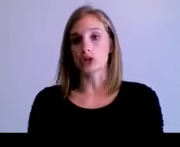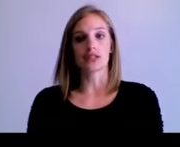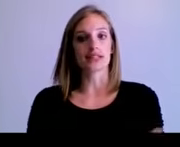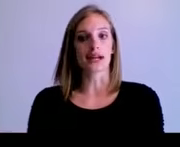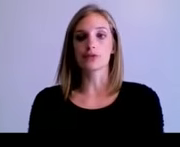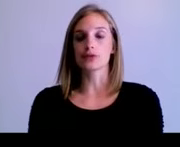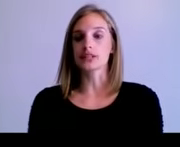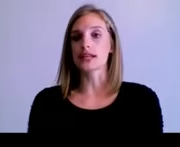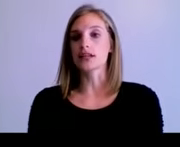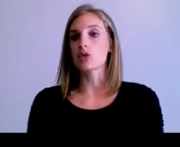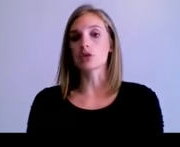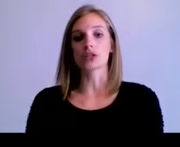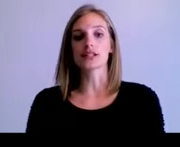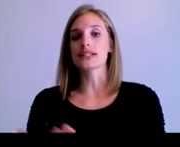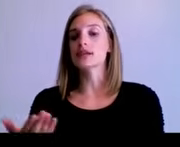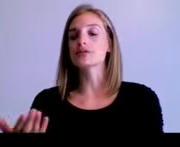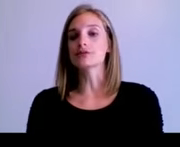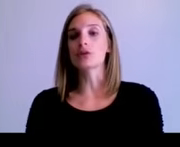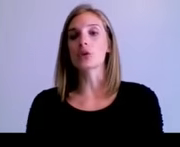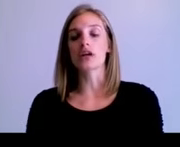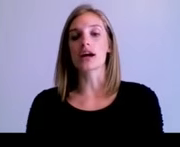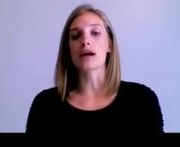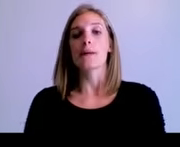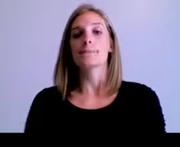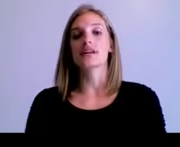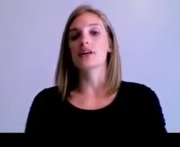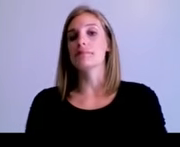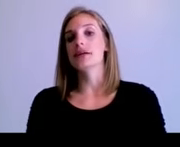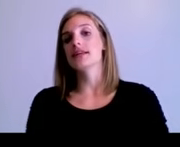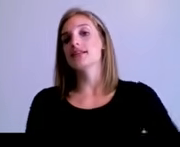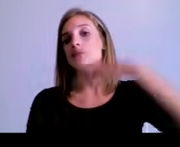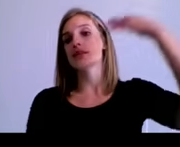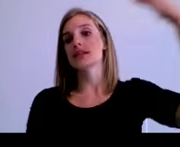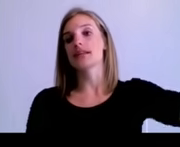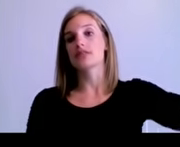the sign for Orlando and learn the sign for Florida but if I am meeting someone that lives